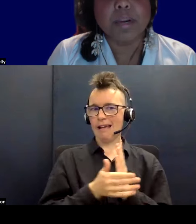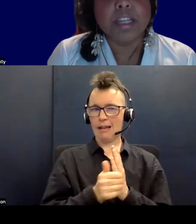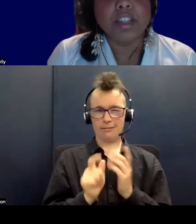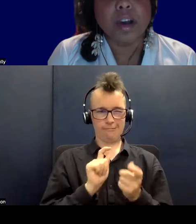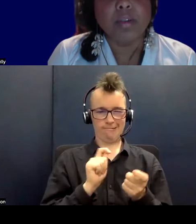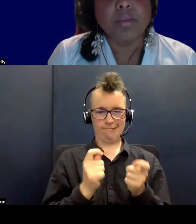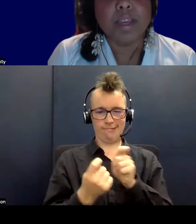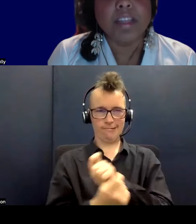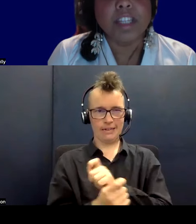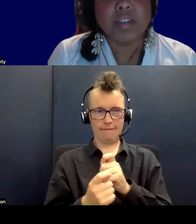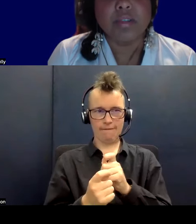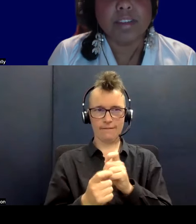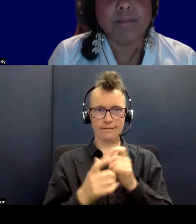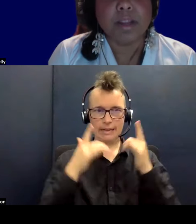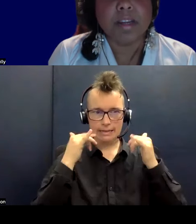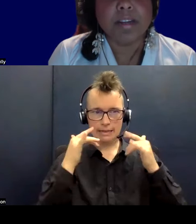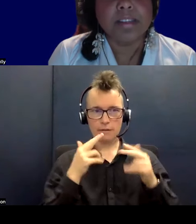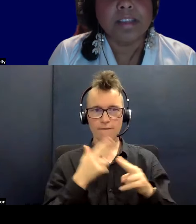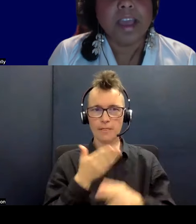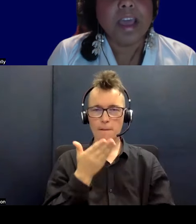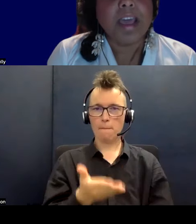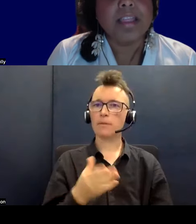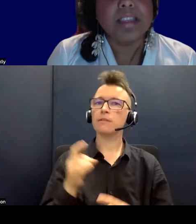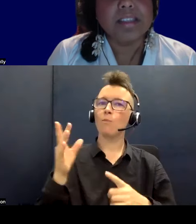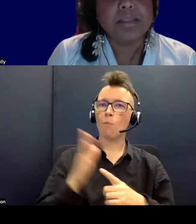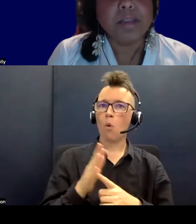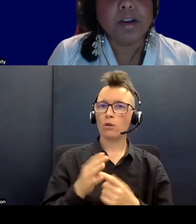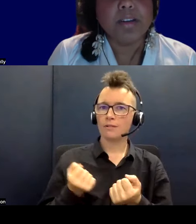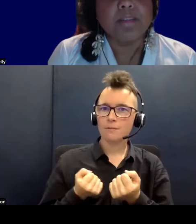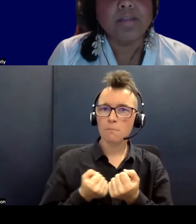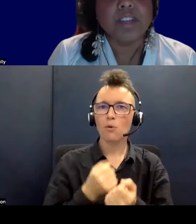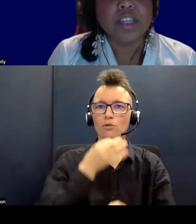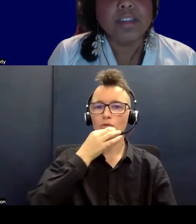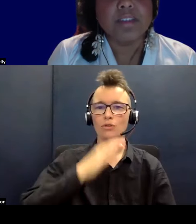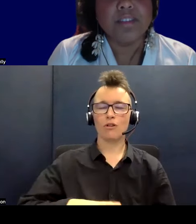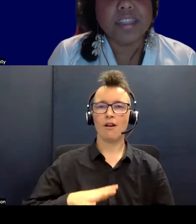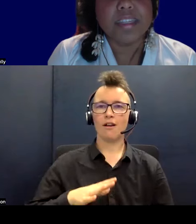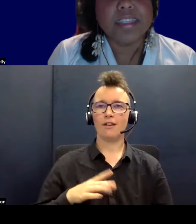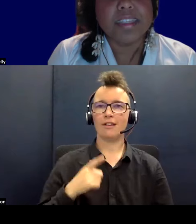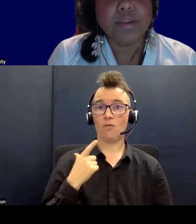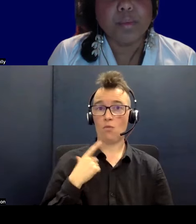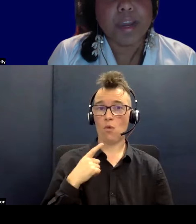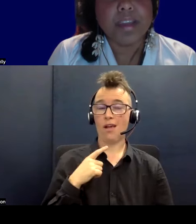a child with congenital deafblindness and this is because vision is affected in different ways